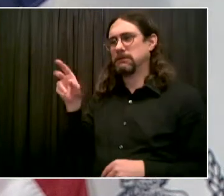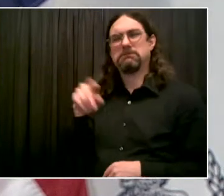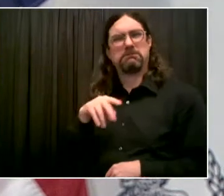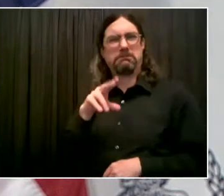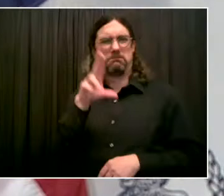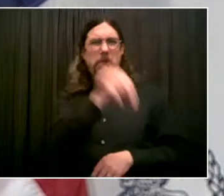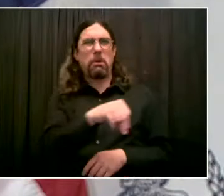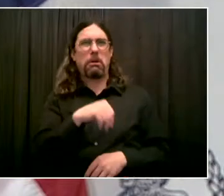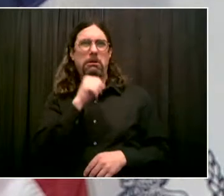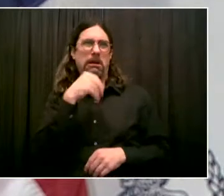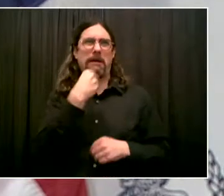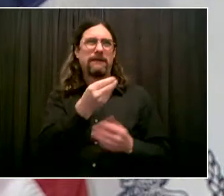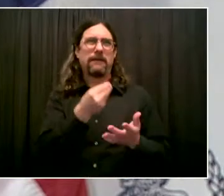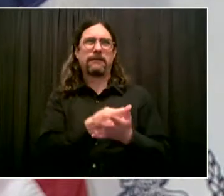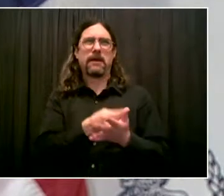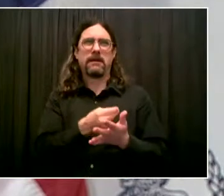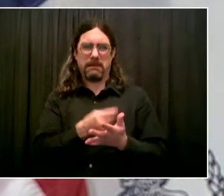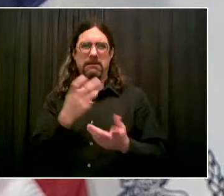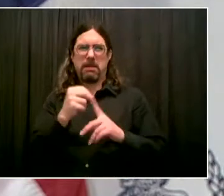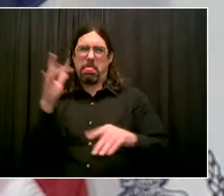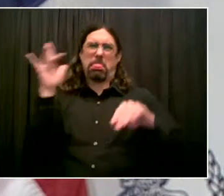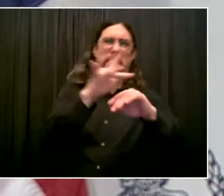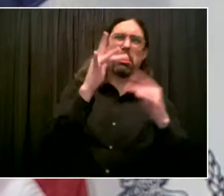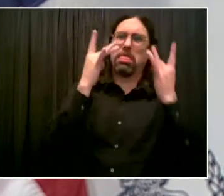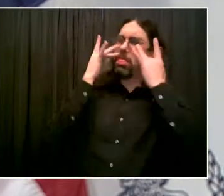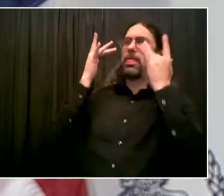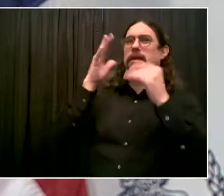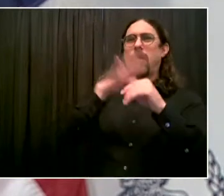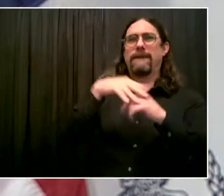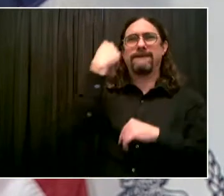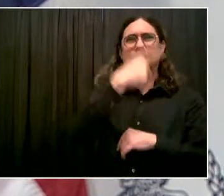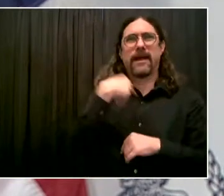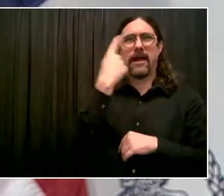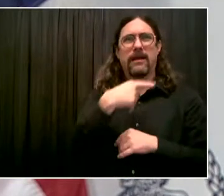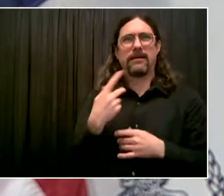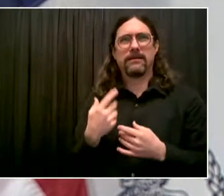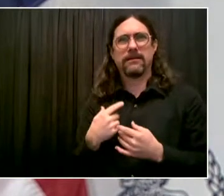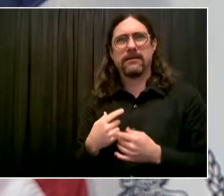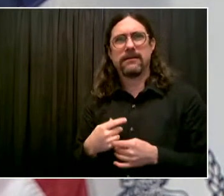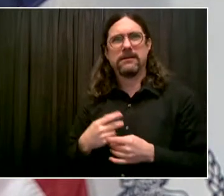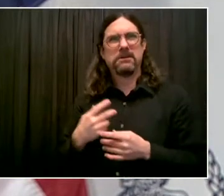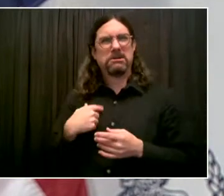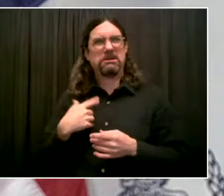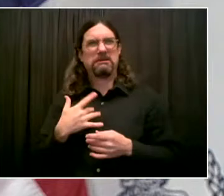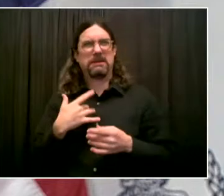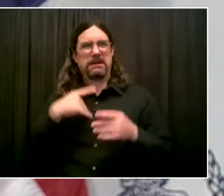TOLD THEM WHAT HAPPENED. THEY LOOKED AND